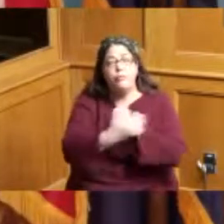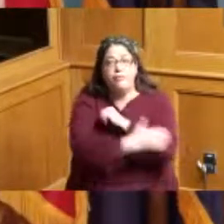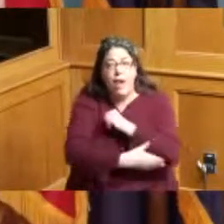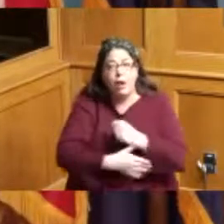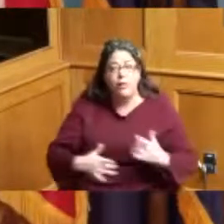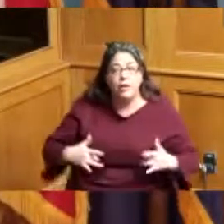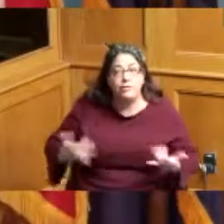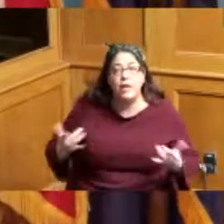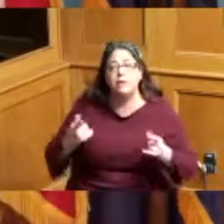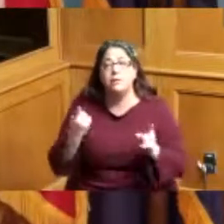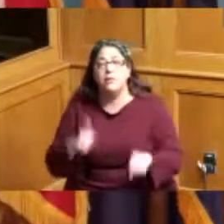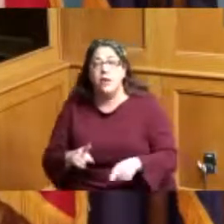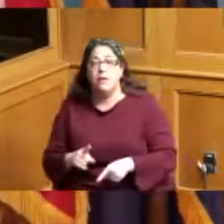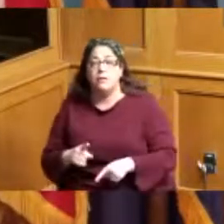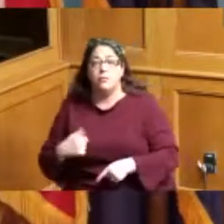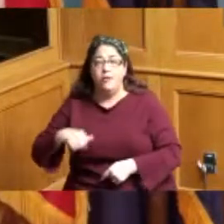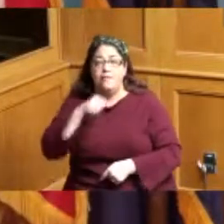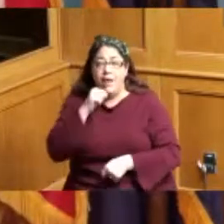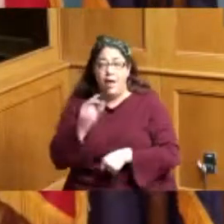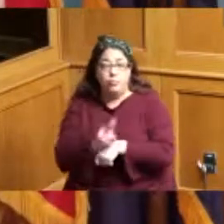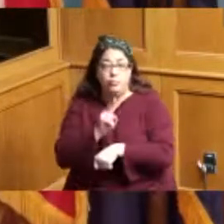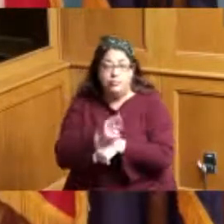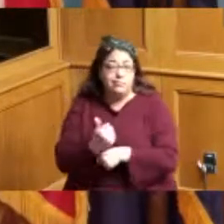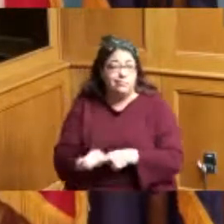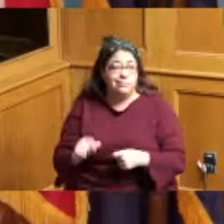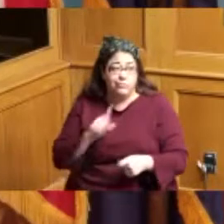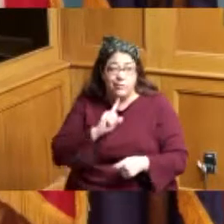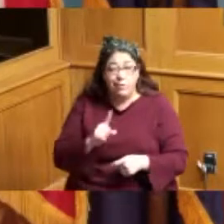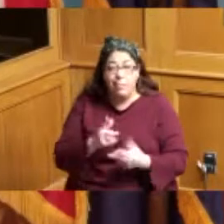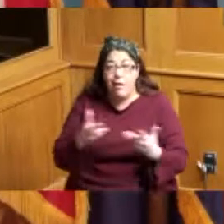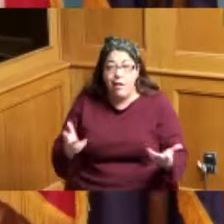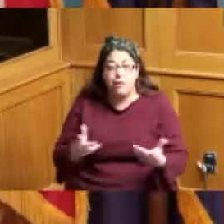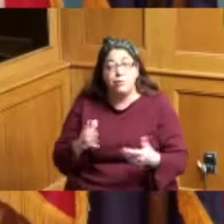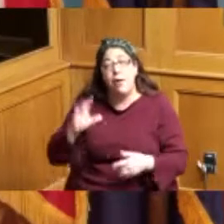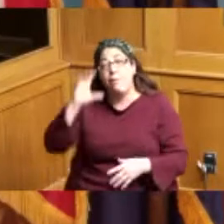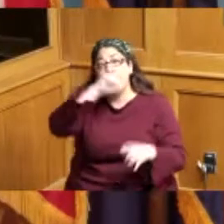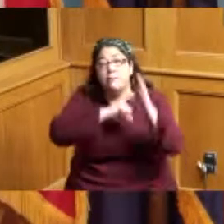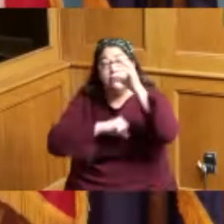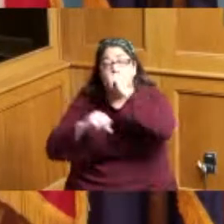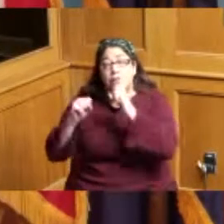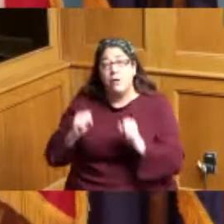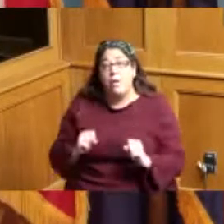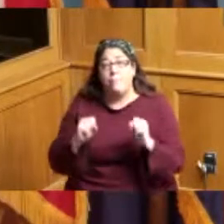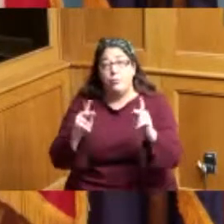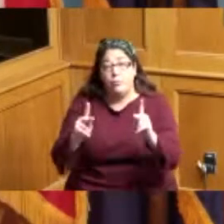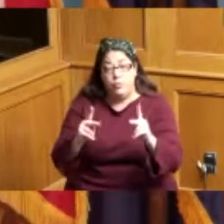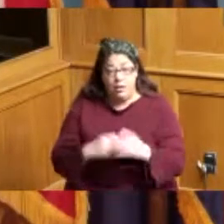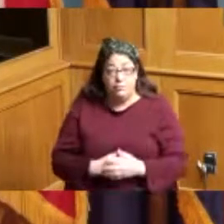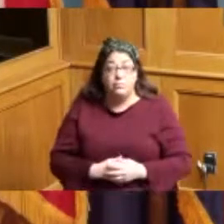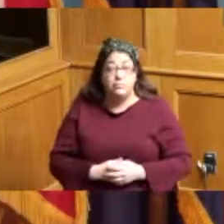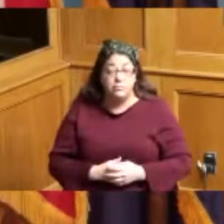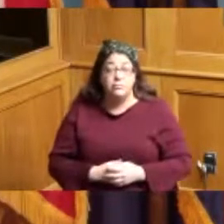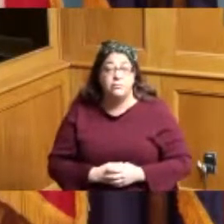days and we haven't really instituted it and I think those are missed opportunities but also